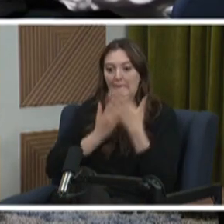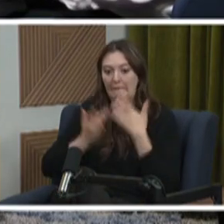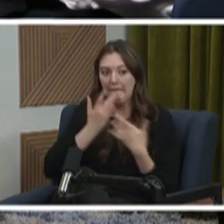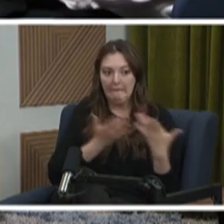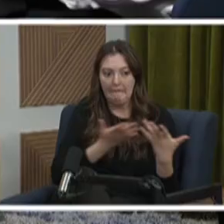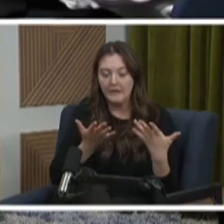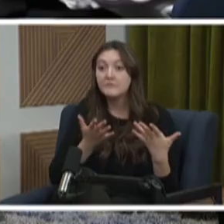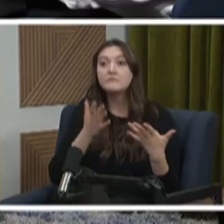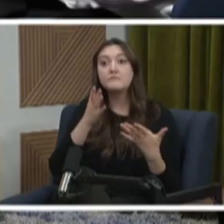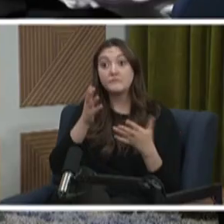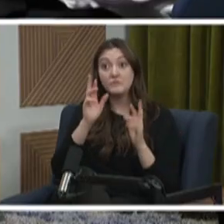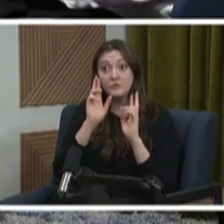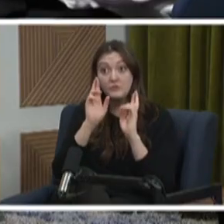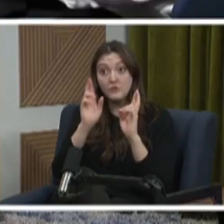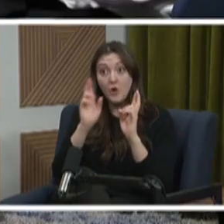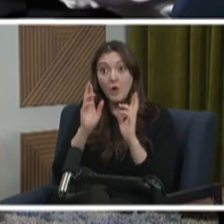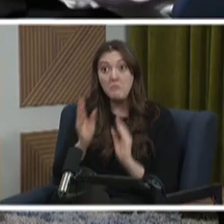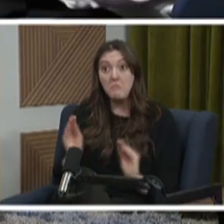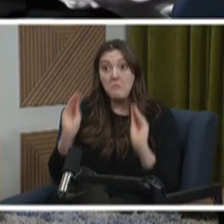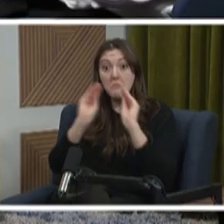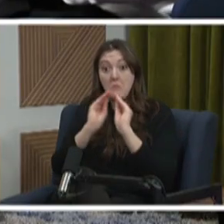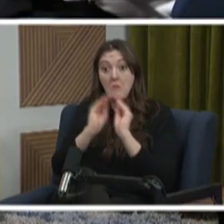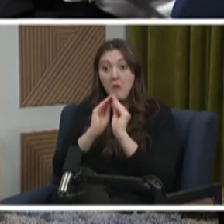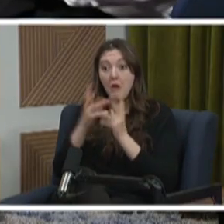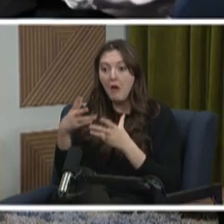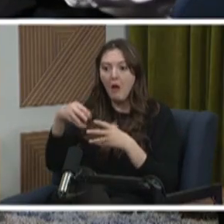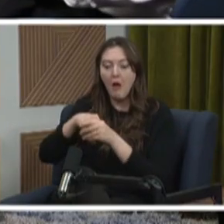Do you hope that more people engage on this?